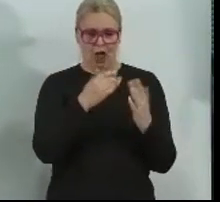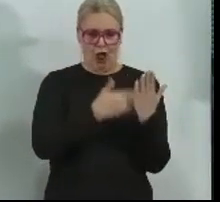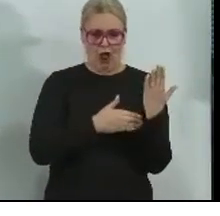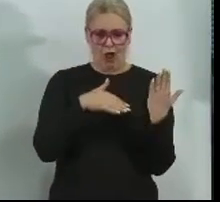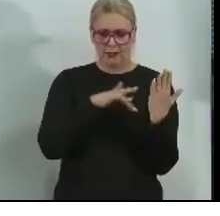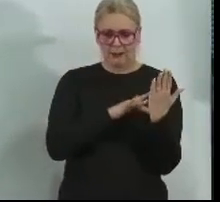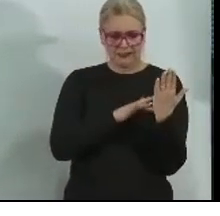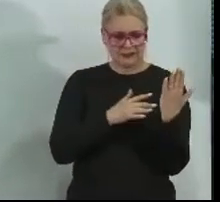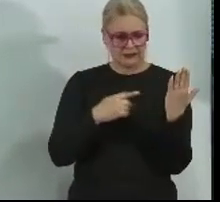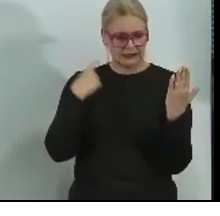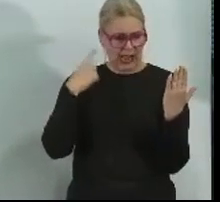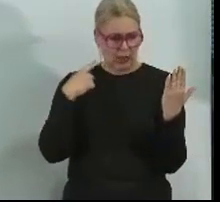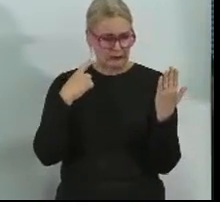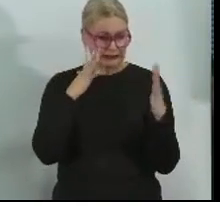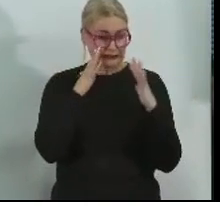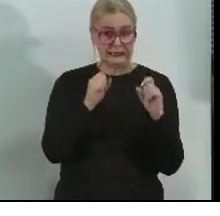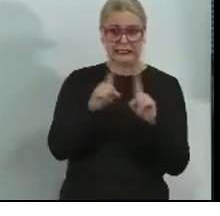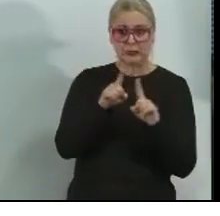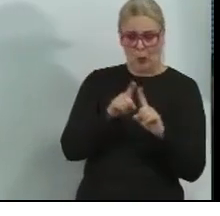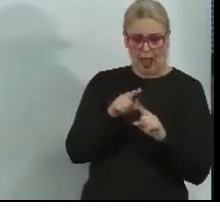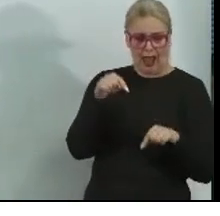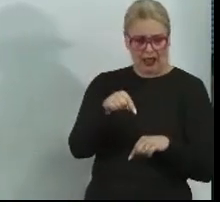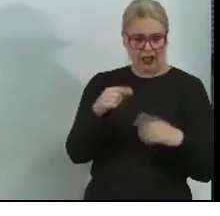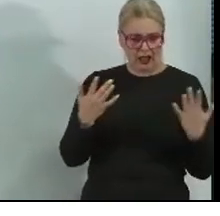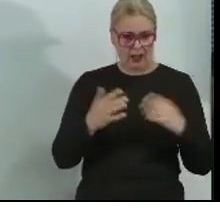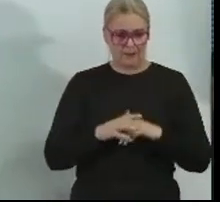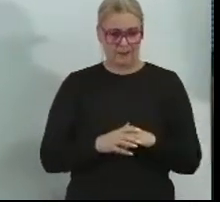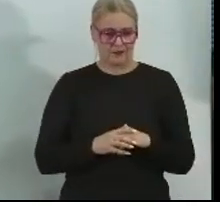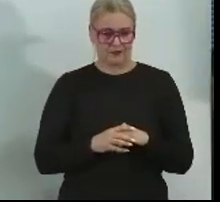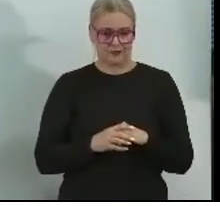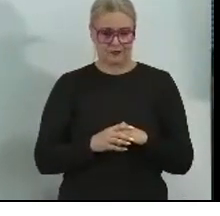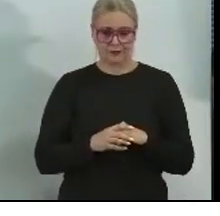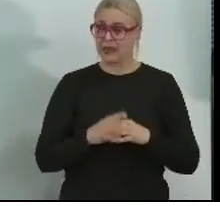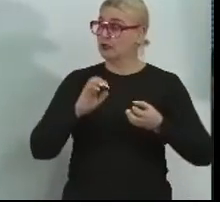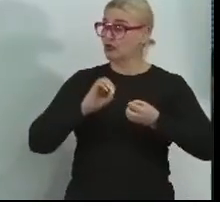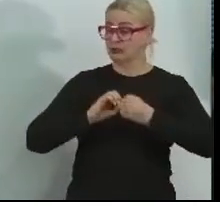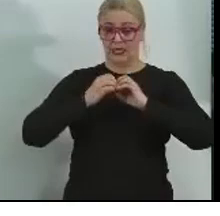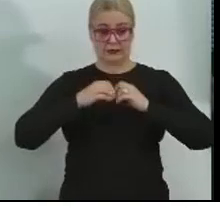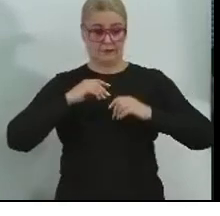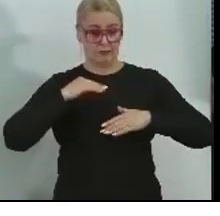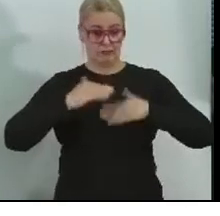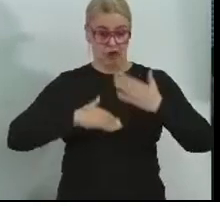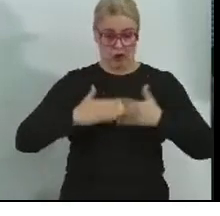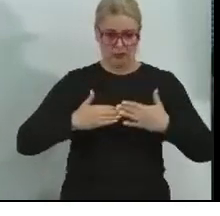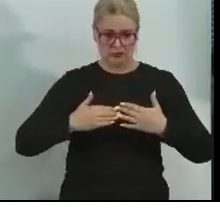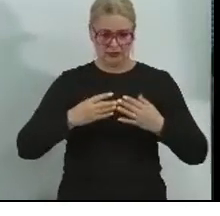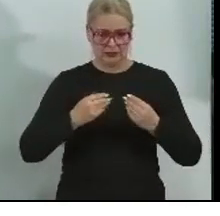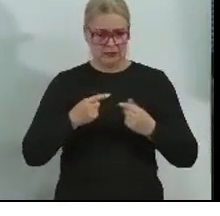What is it continuing? Is it is it relationship you're building on? I don't know what you know that for every four years thing is what I'm thinking what happens next in the sense is it?